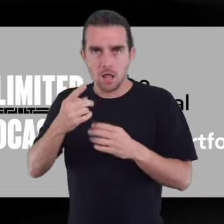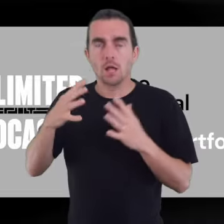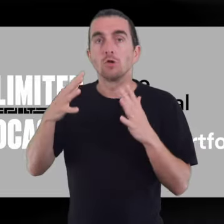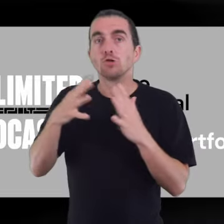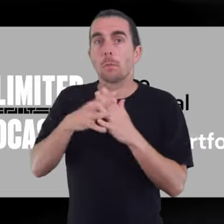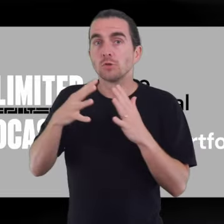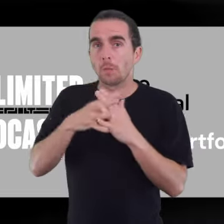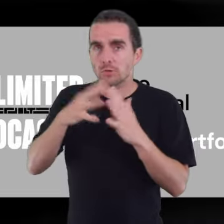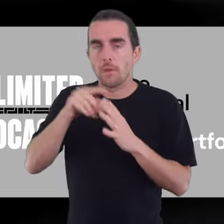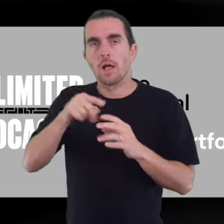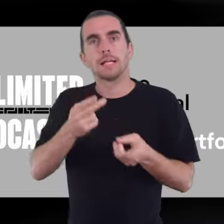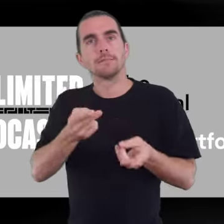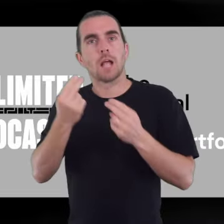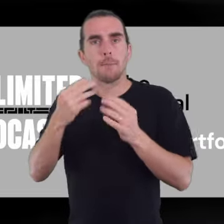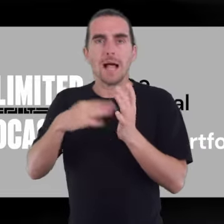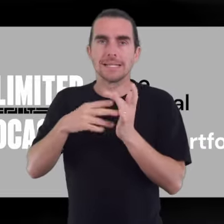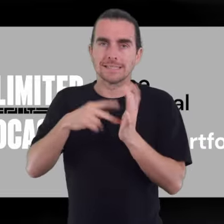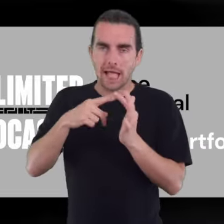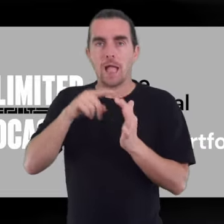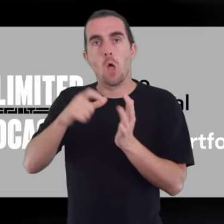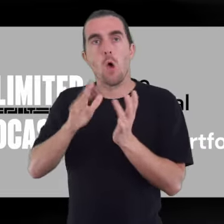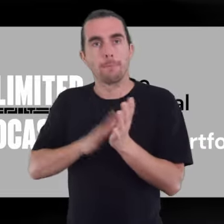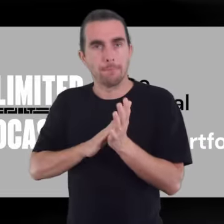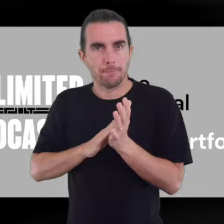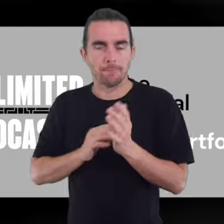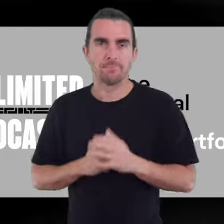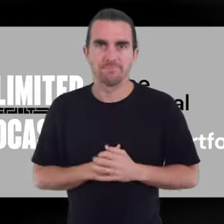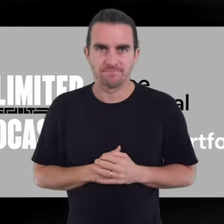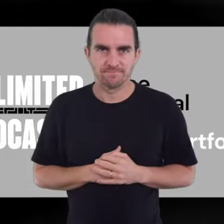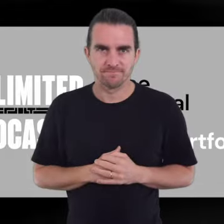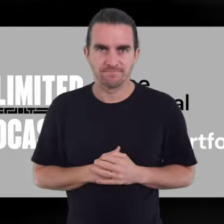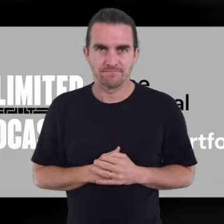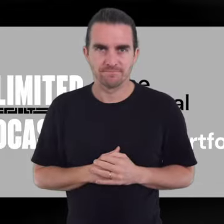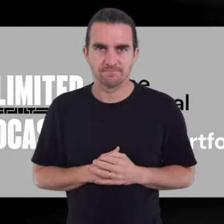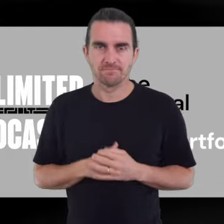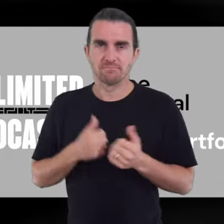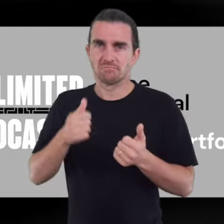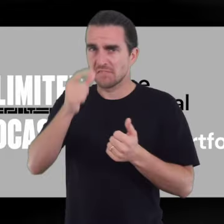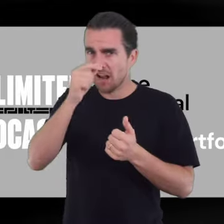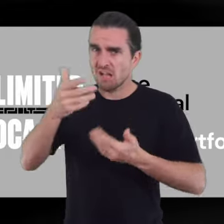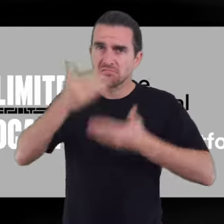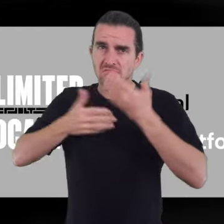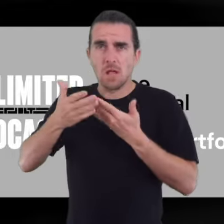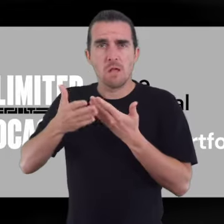which is www.takeitbackzine.com. [Alistair] Could you talk about the title a little bit?